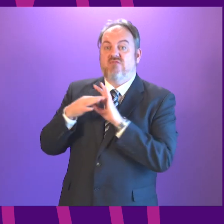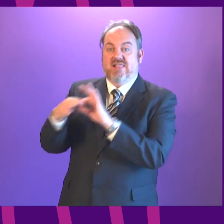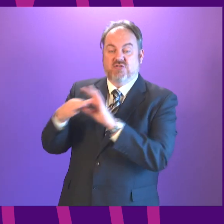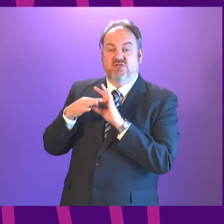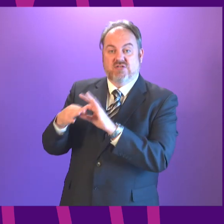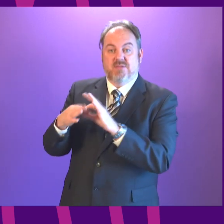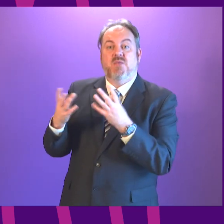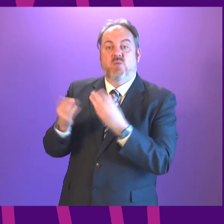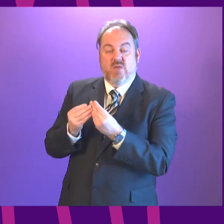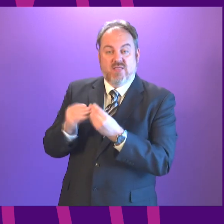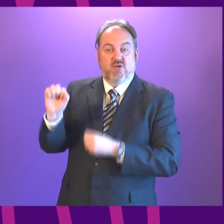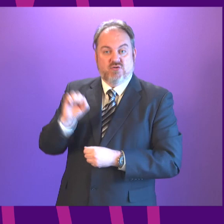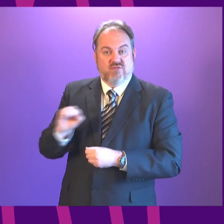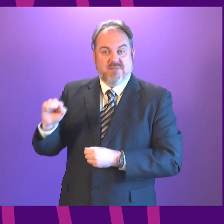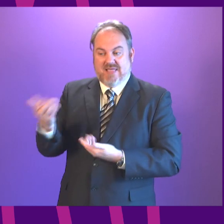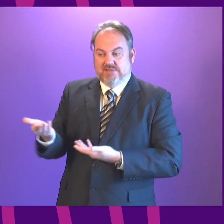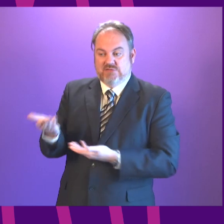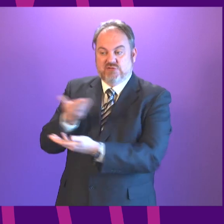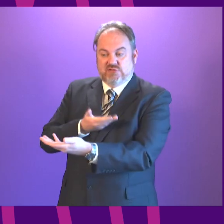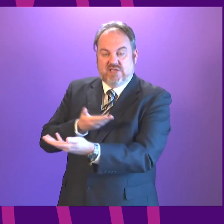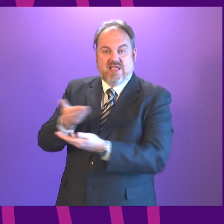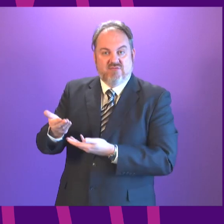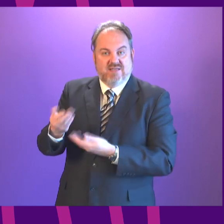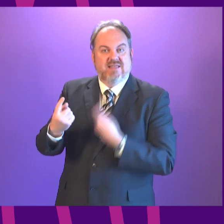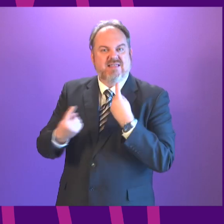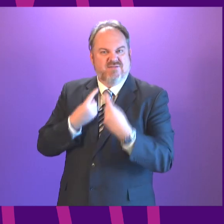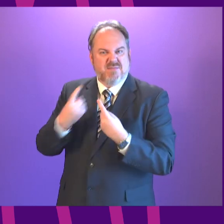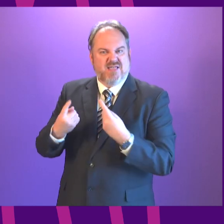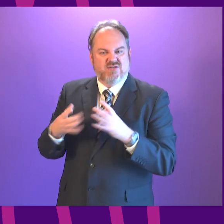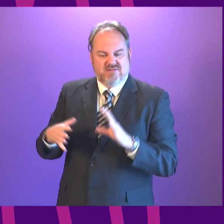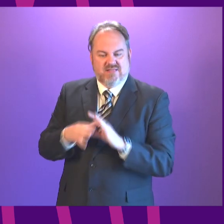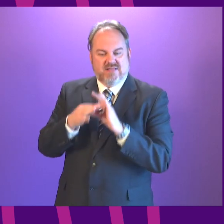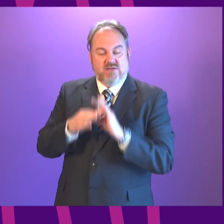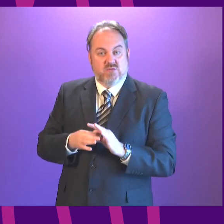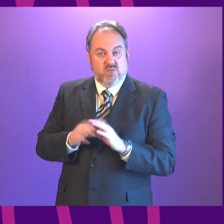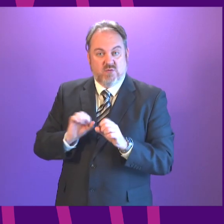we continue to fight the Covid pandemic. The Scottish Government is working with the UK